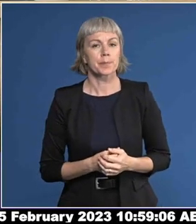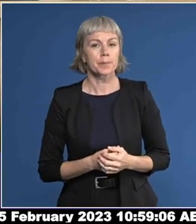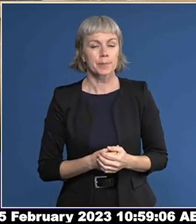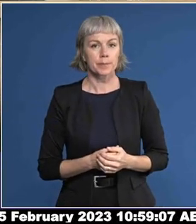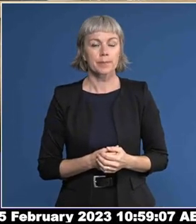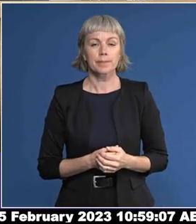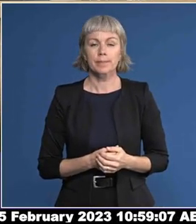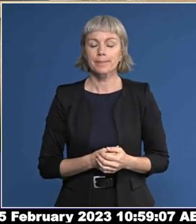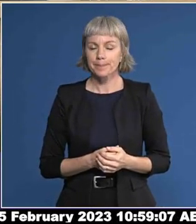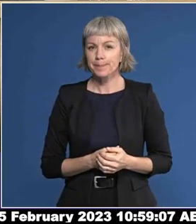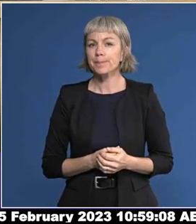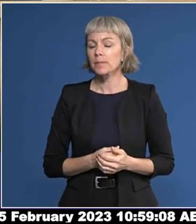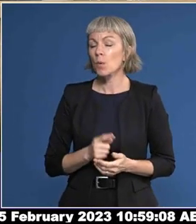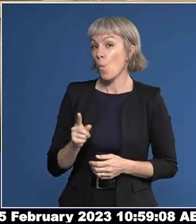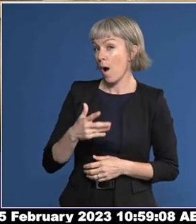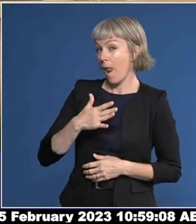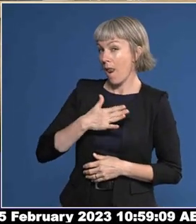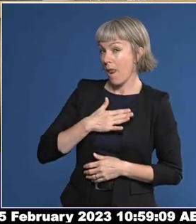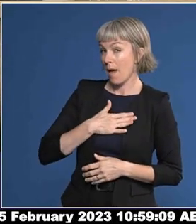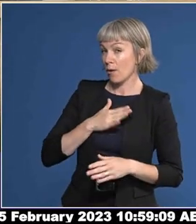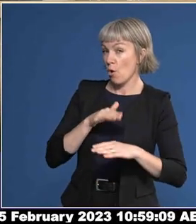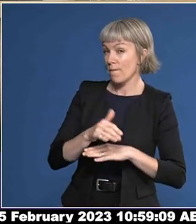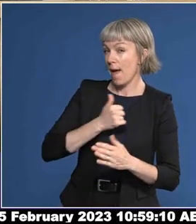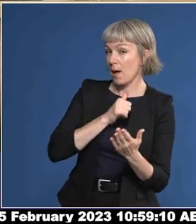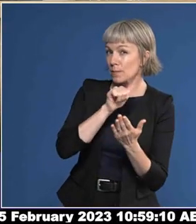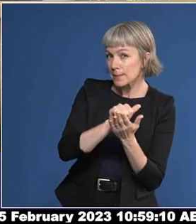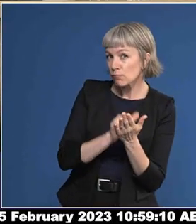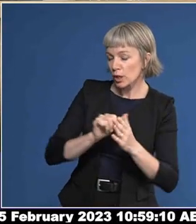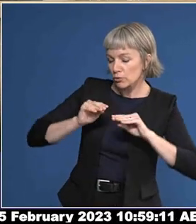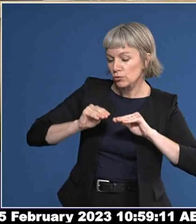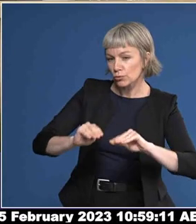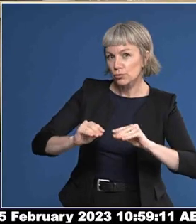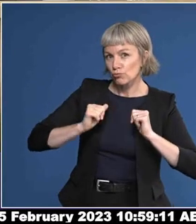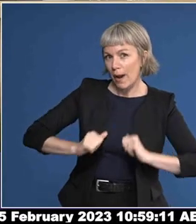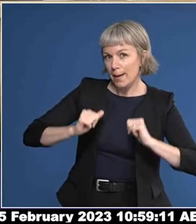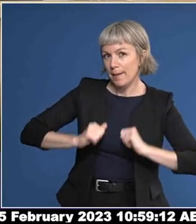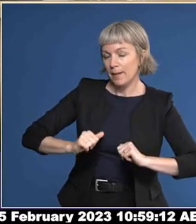modules is what actually gets intertwined in those modules is our values, our code of